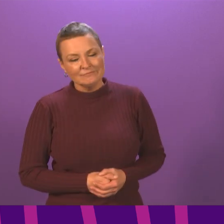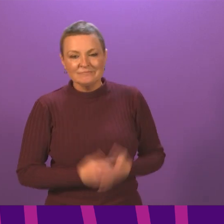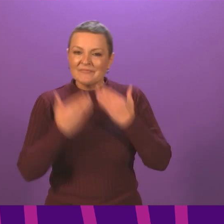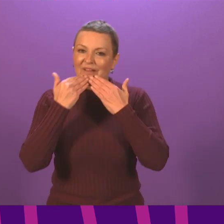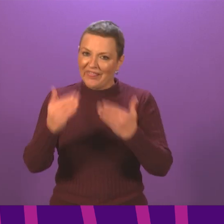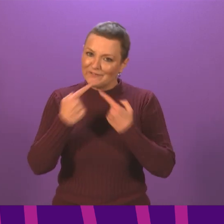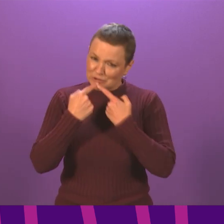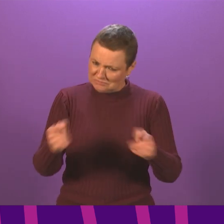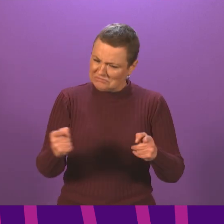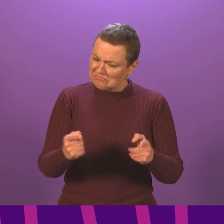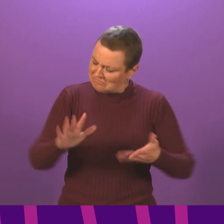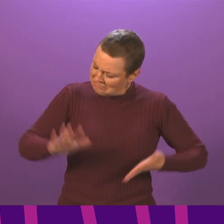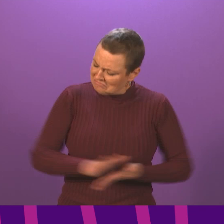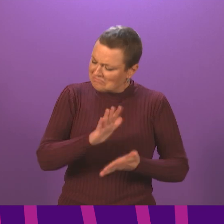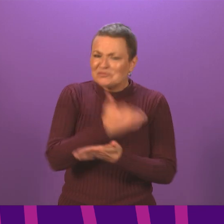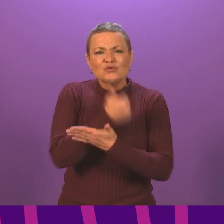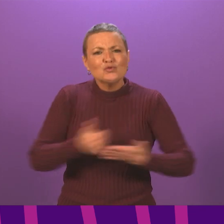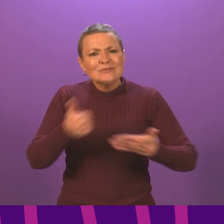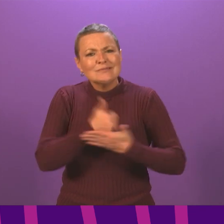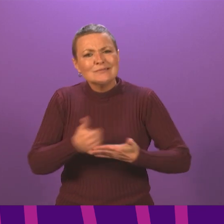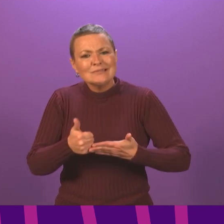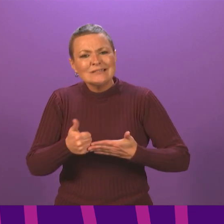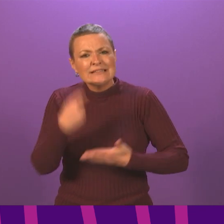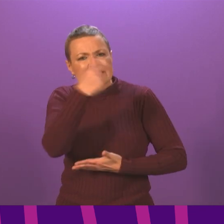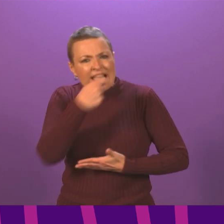I welcome the cabinet secretary’s statement on the routine testing of healthcare staff.